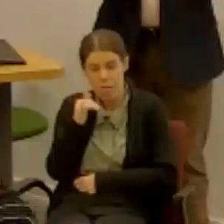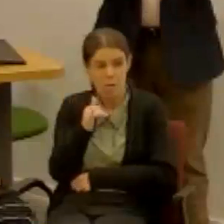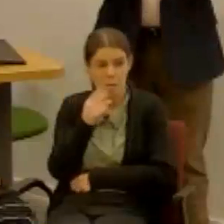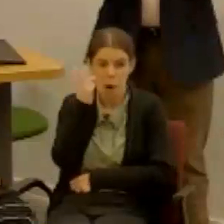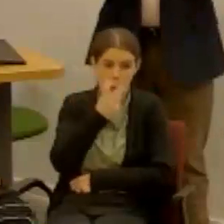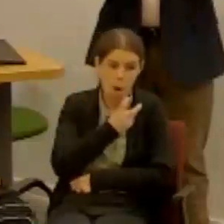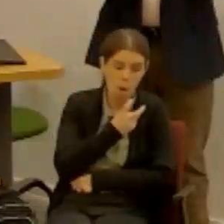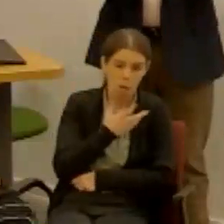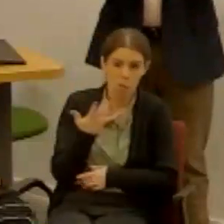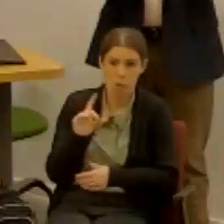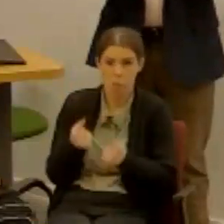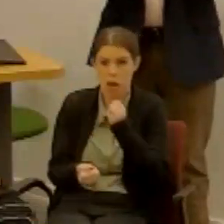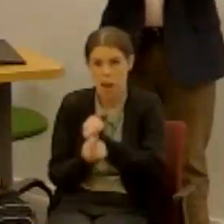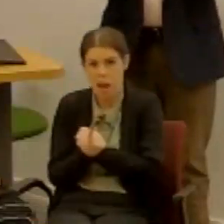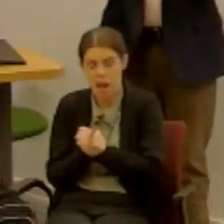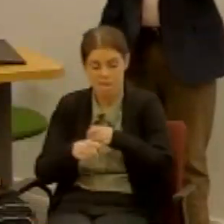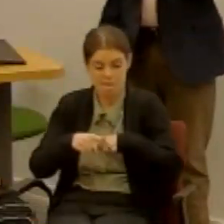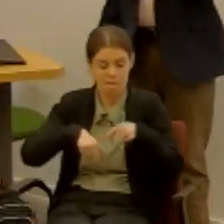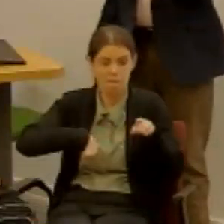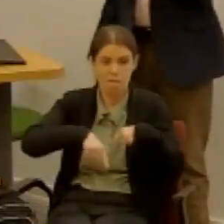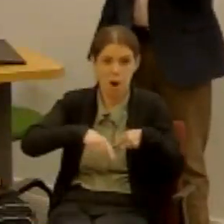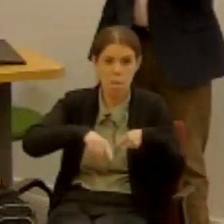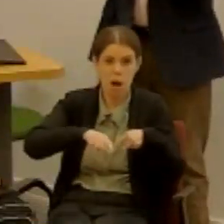all is happening, as our footballers are preferentially getting older.